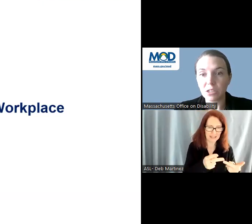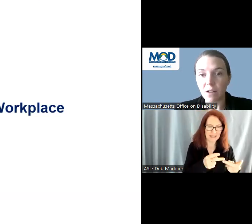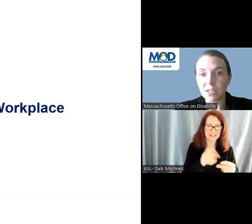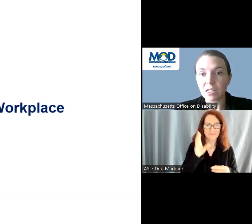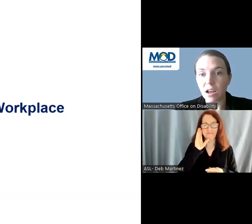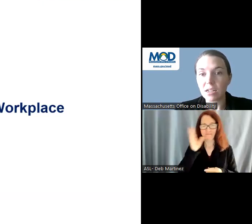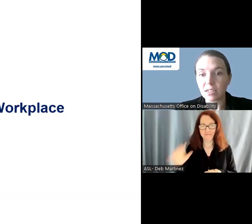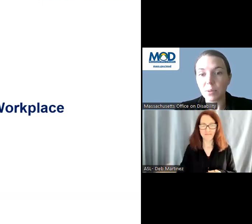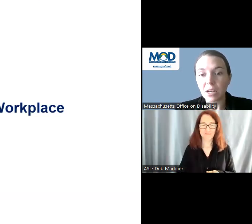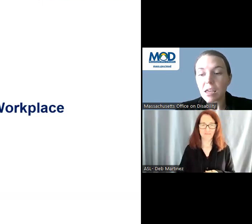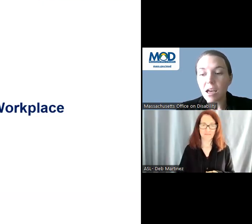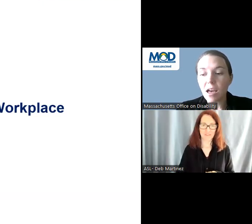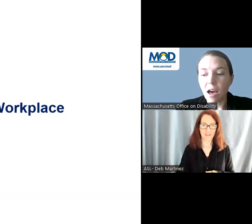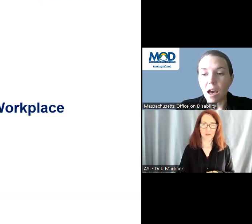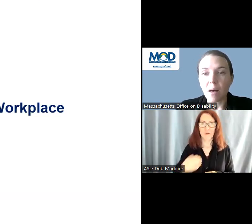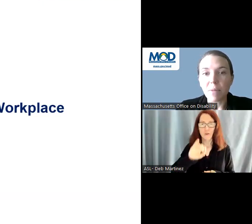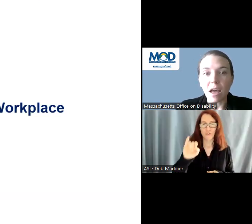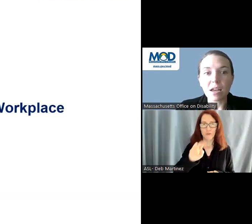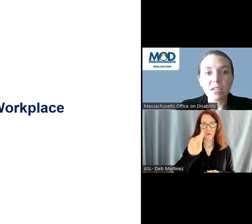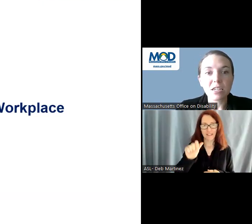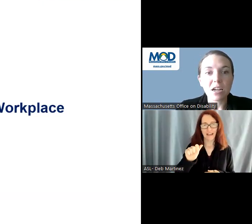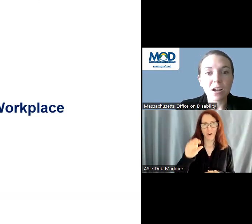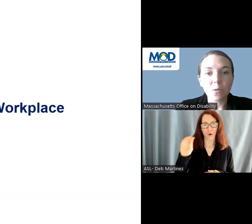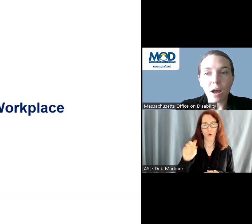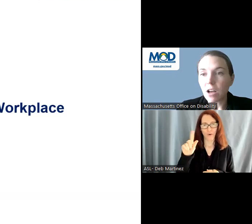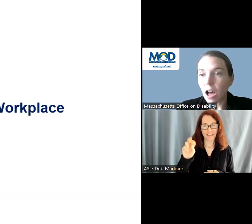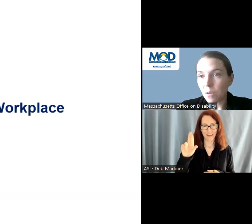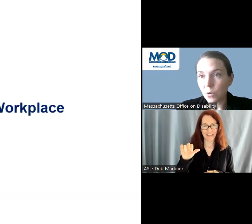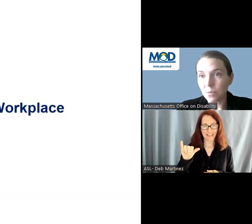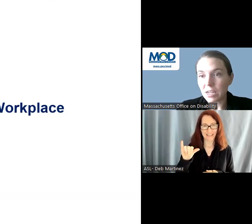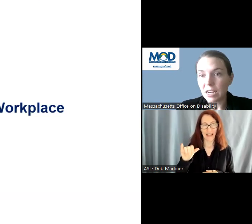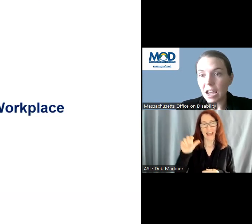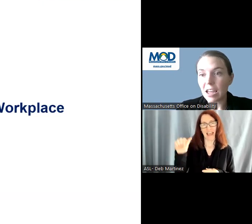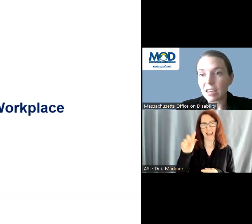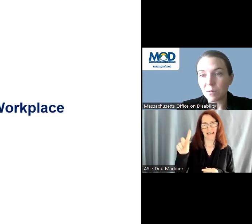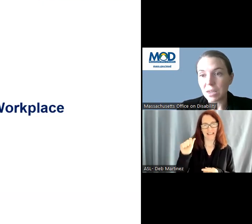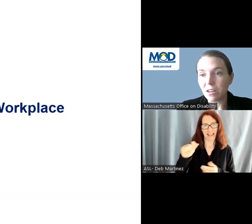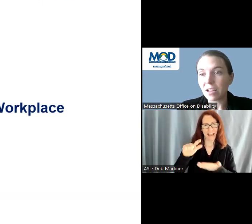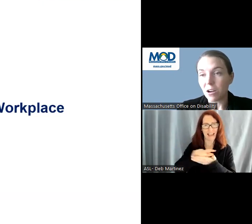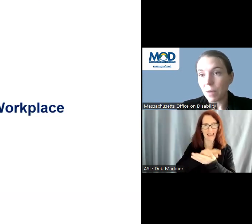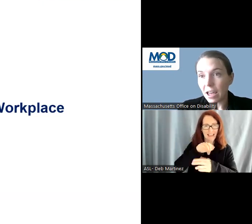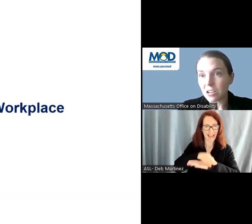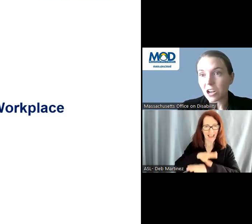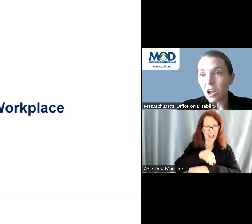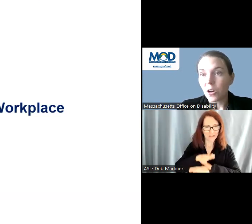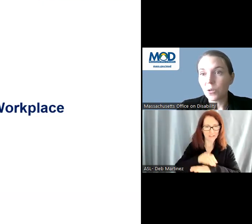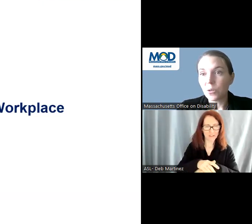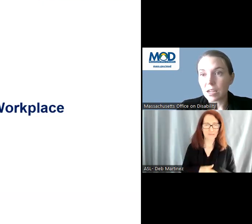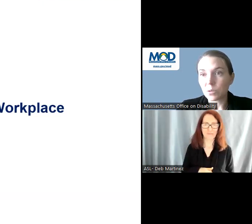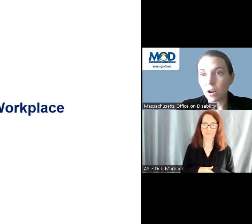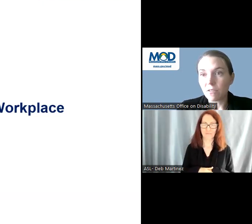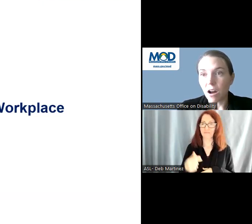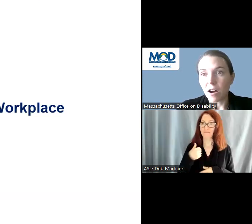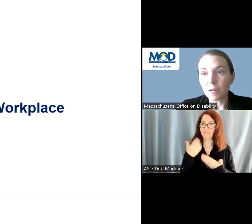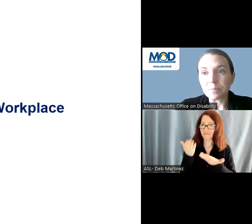Office on Disability and I've got with me today Camille Karabaich who is one of our